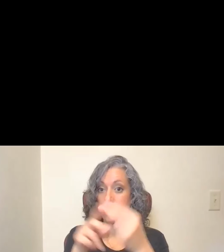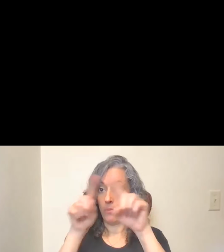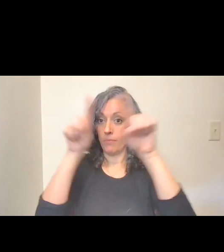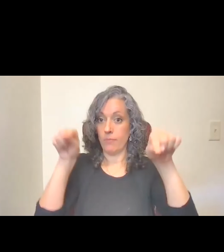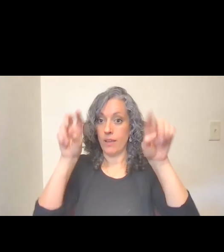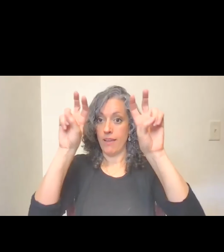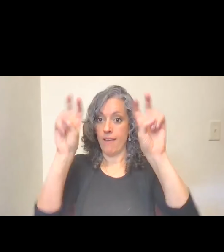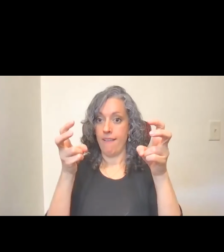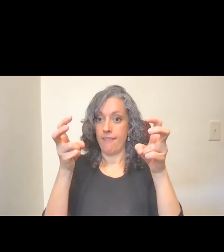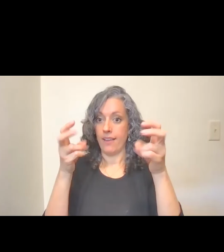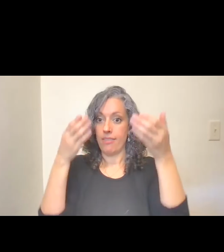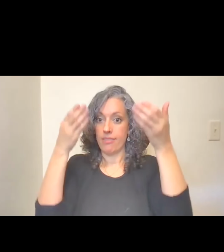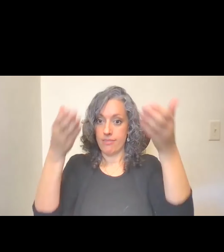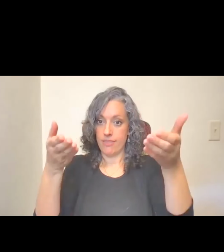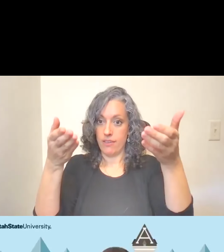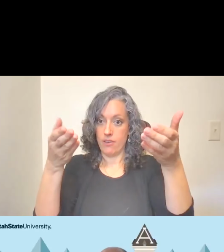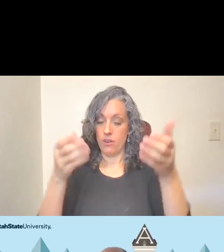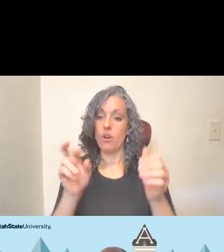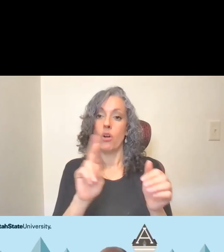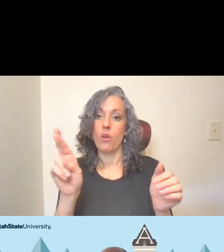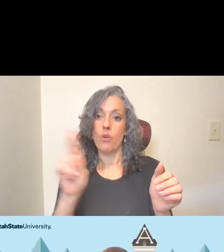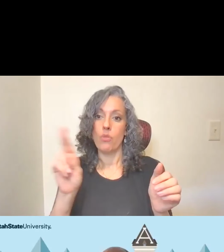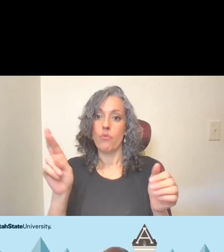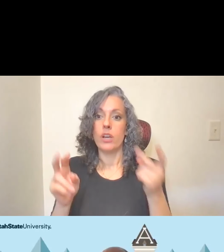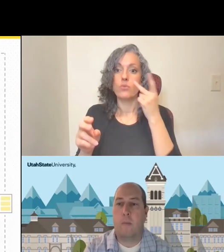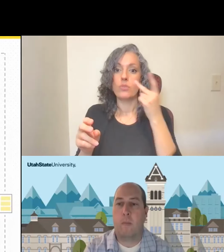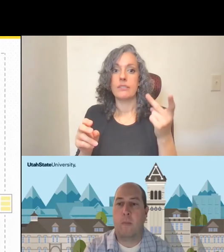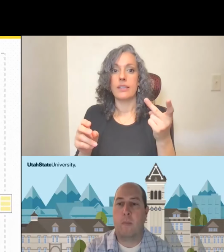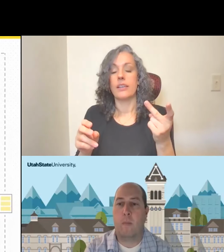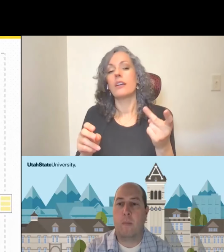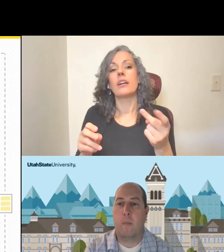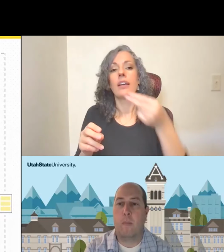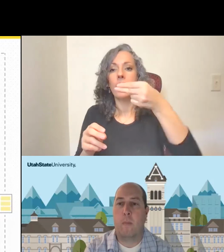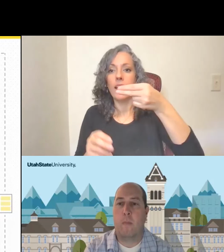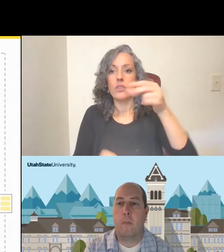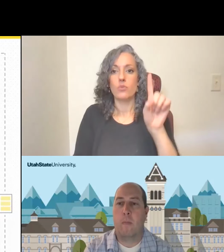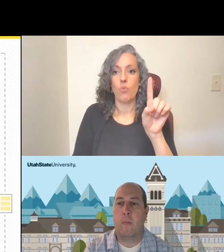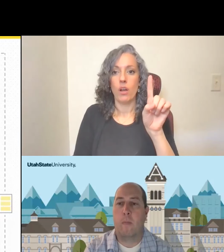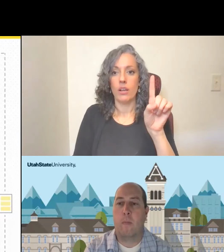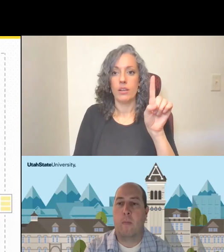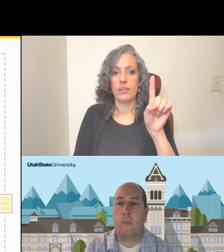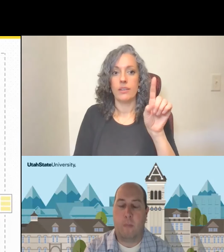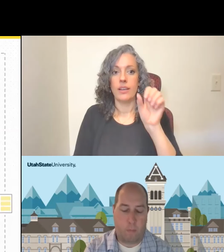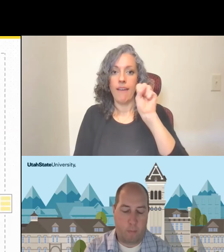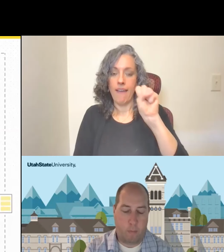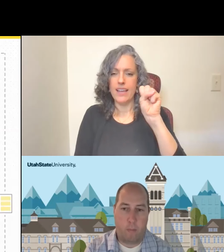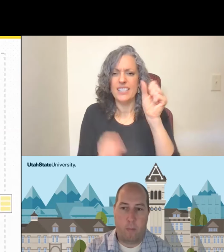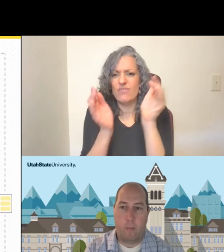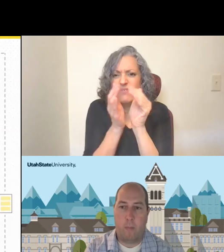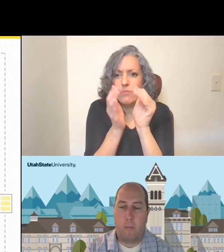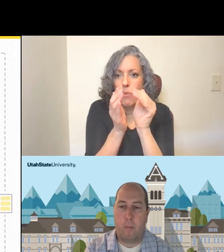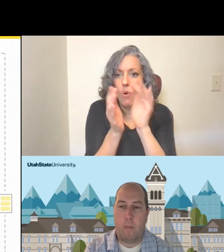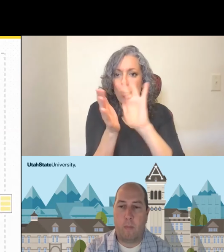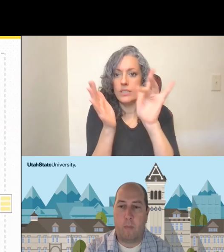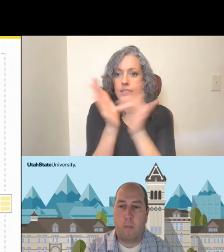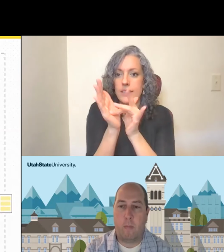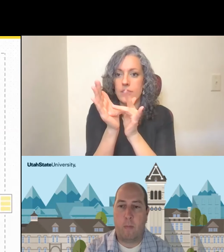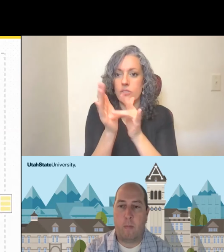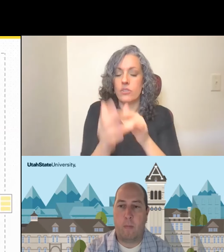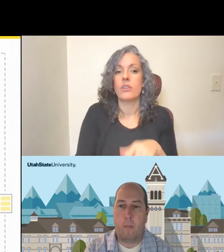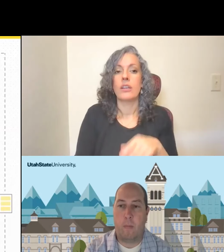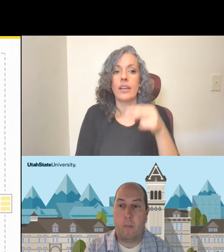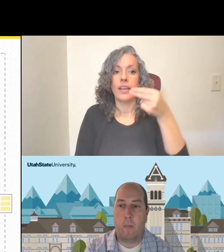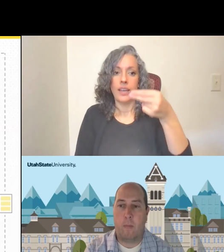here on the right it's in Figma I have H1, "S" is for small center, H1-S-left, H2-left,